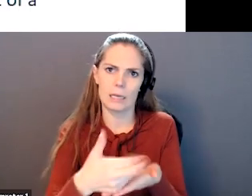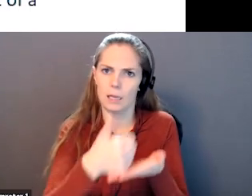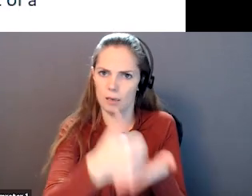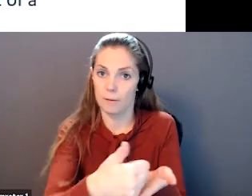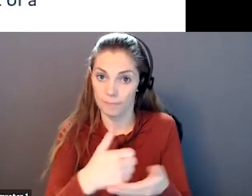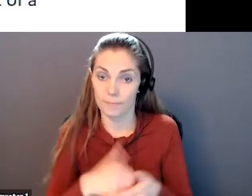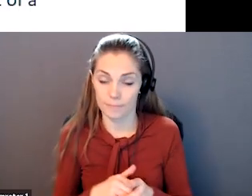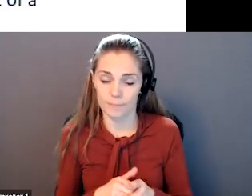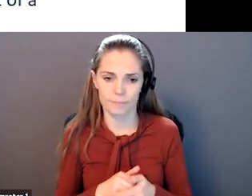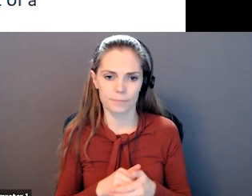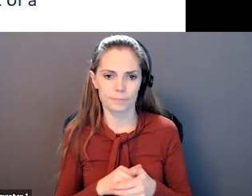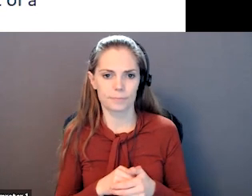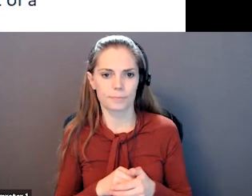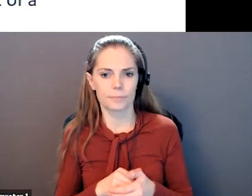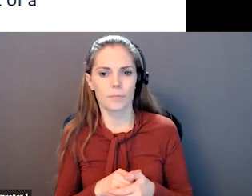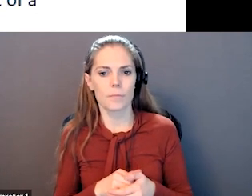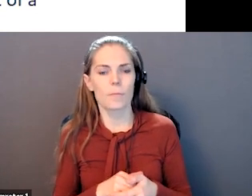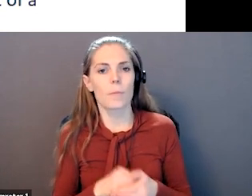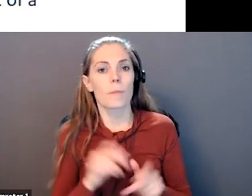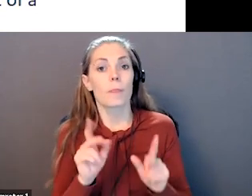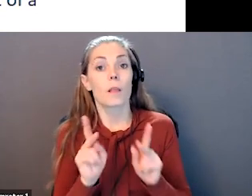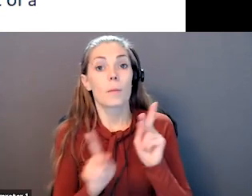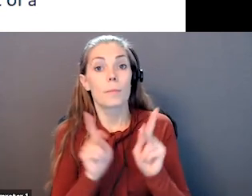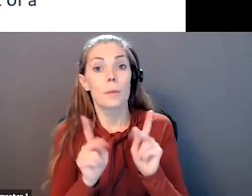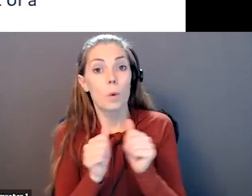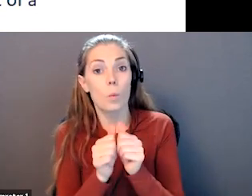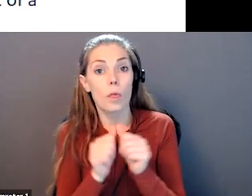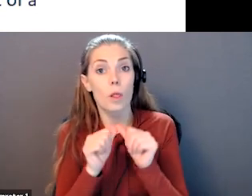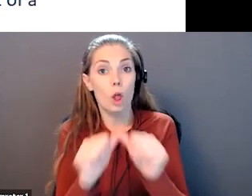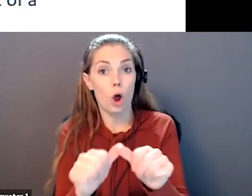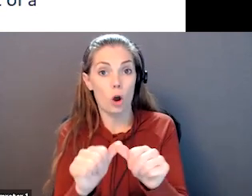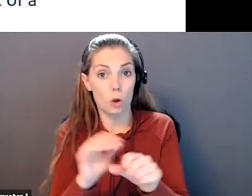that is experienced by people living with long COVID has important implications for practice,